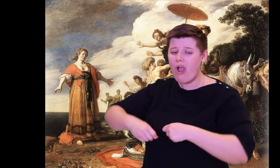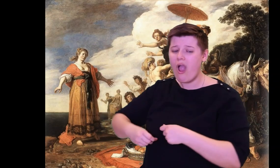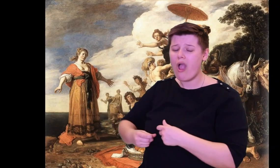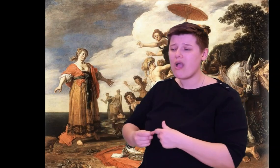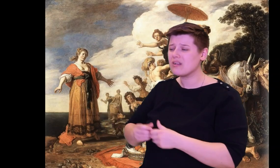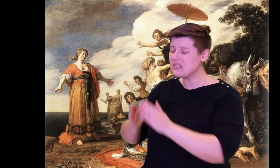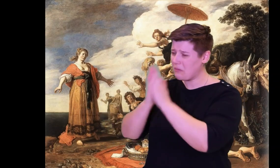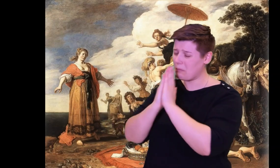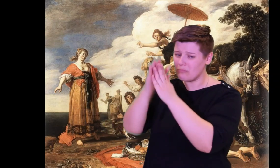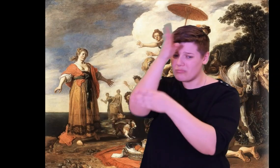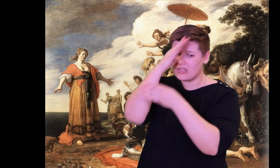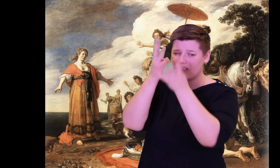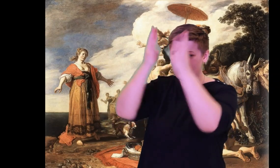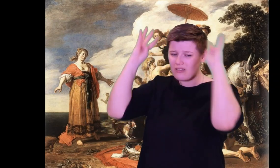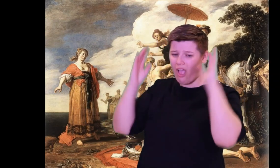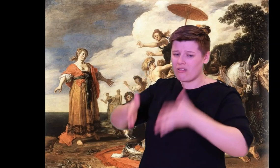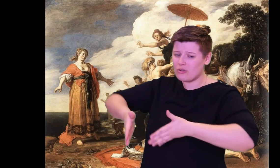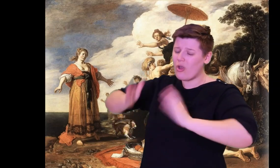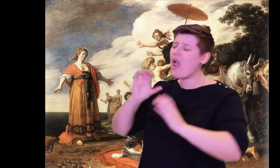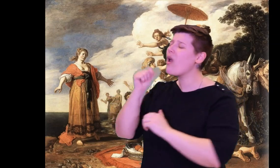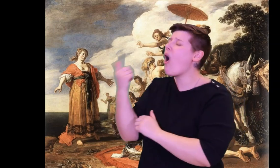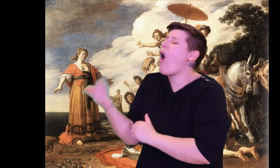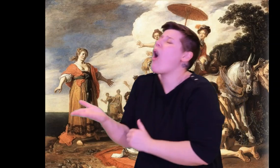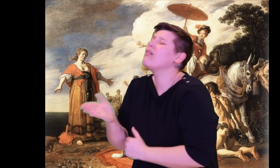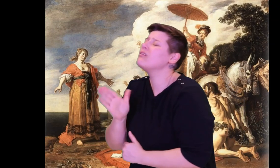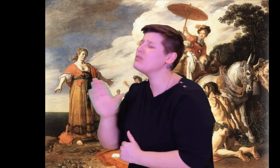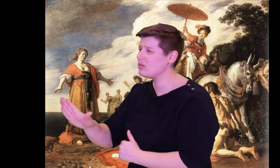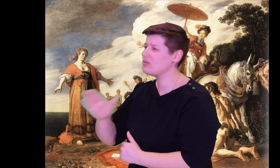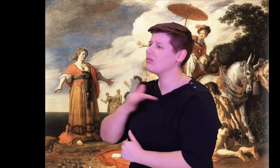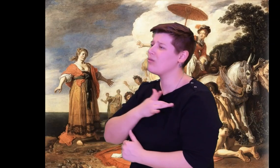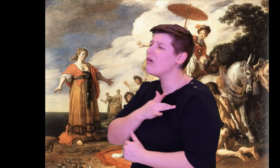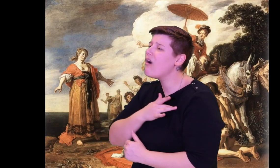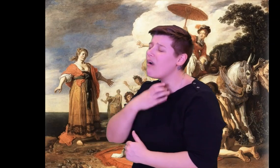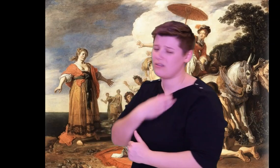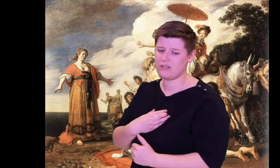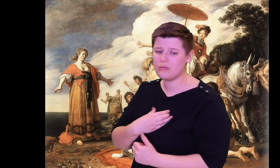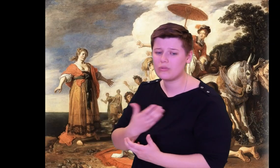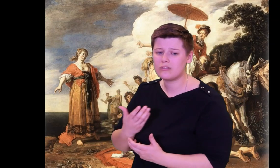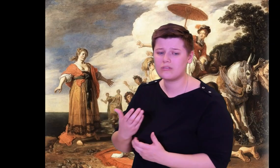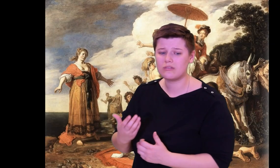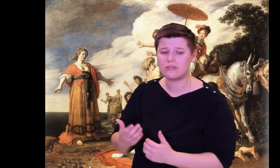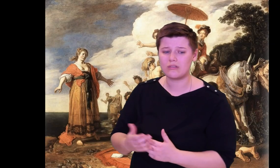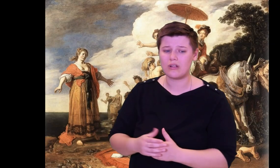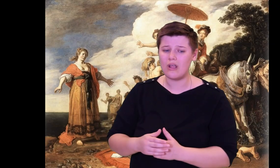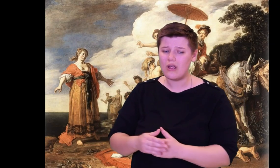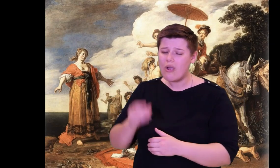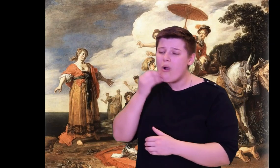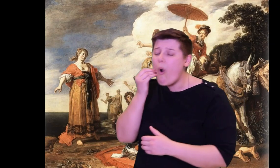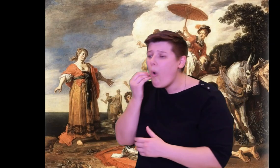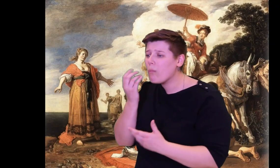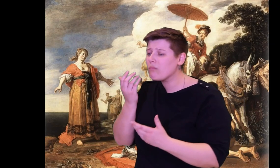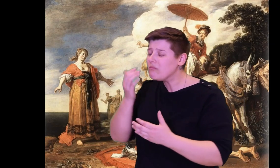Then white-armed Nausicaa replied, “Well, stranger, you seem a brave and clever man;